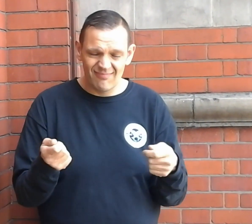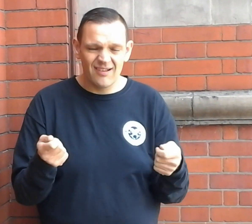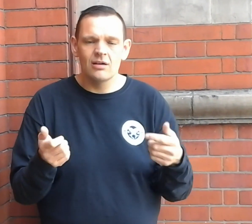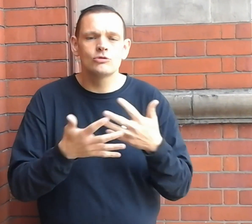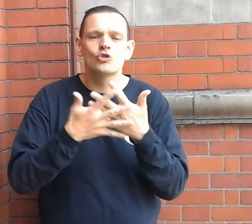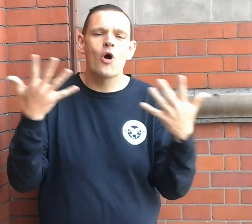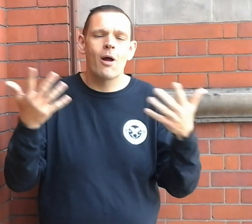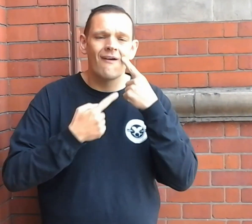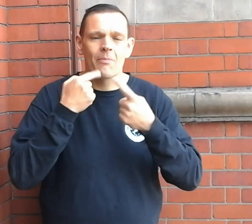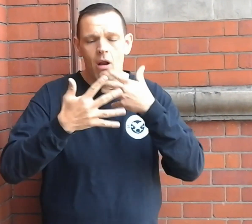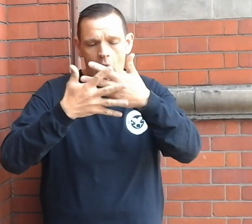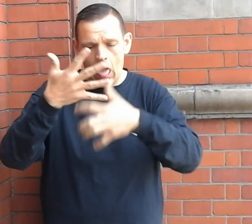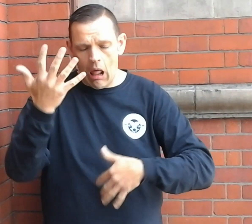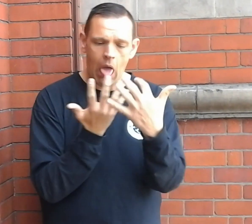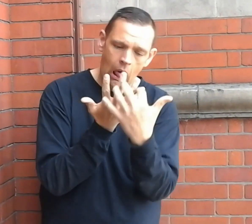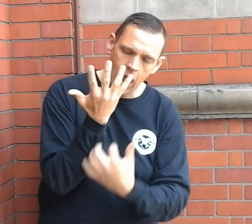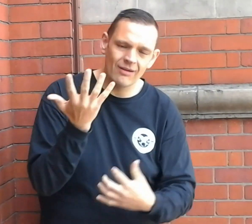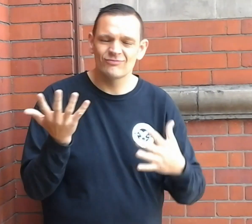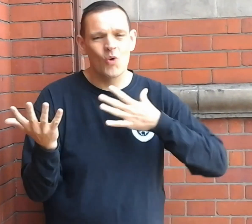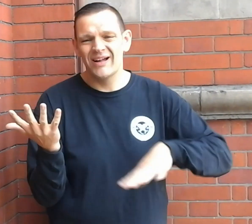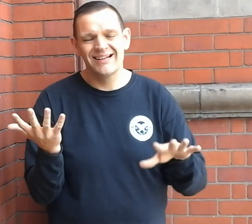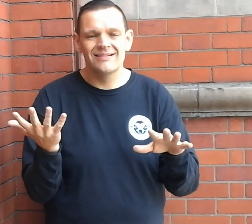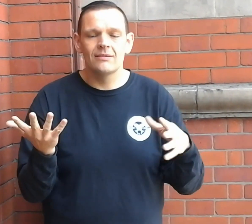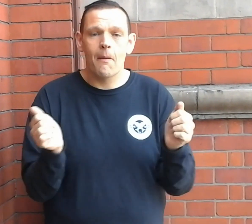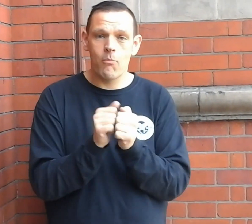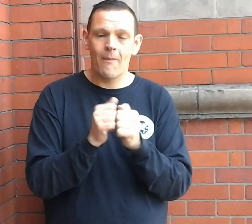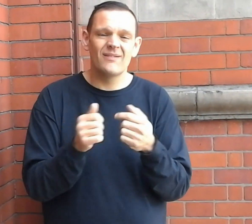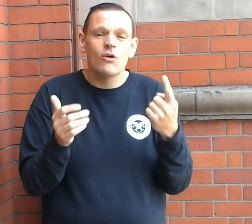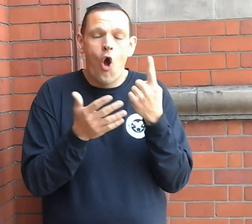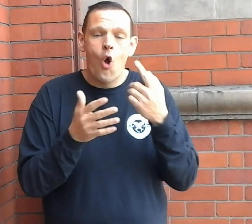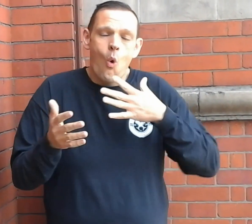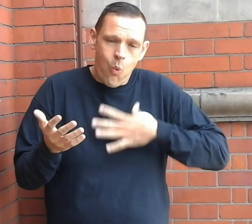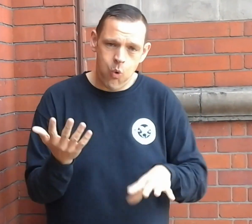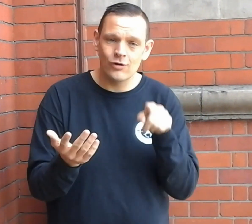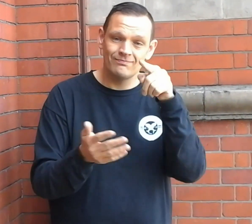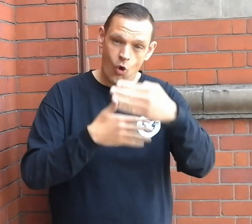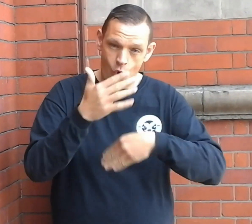the place of the appointment. So there's too much information which isn't needed.